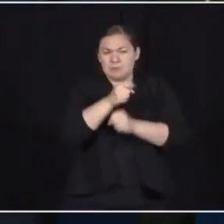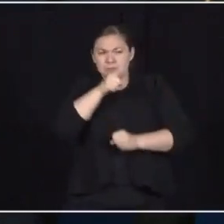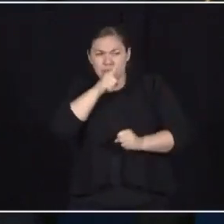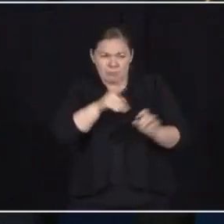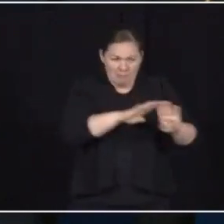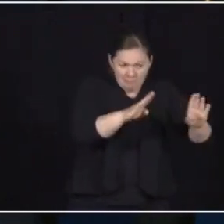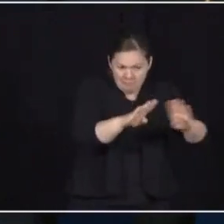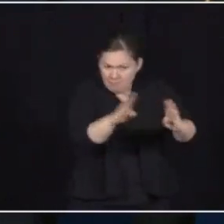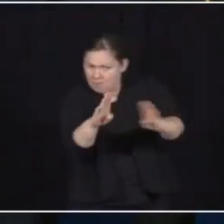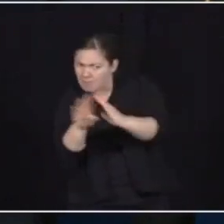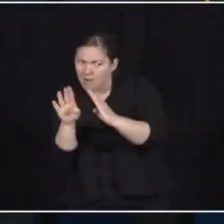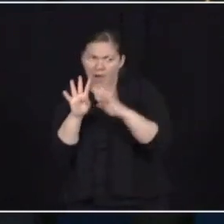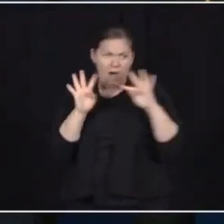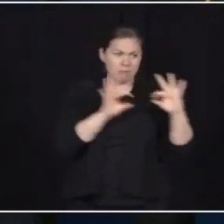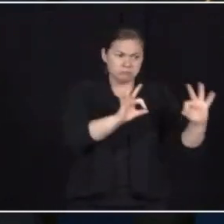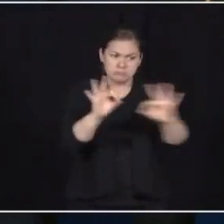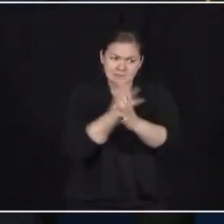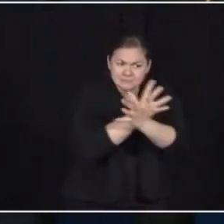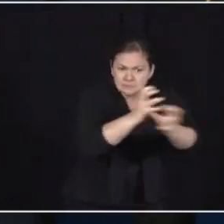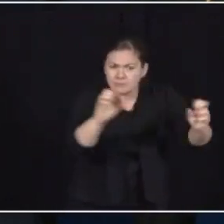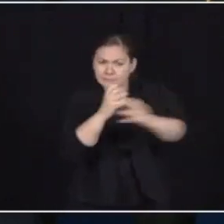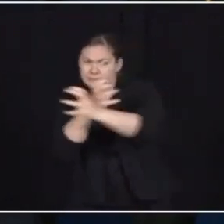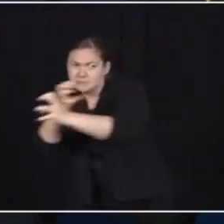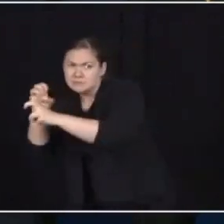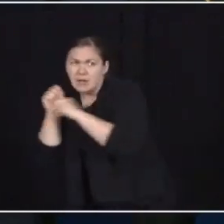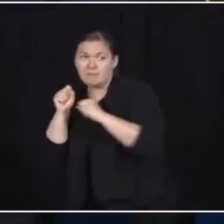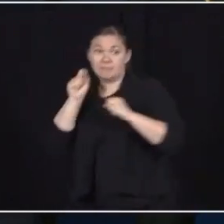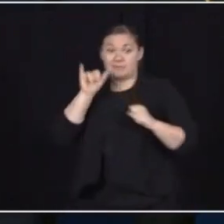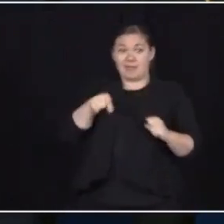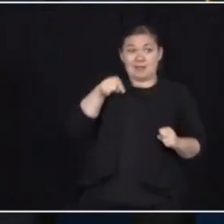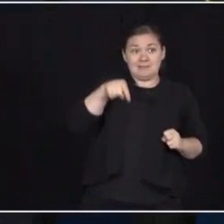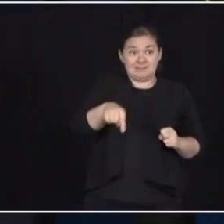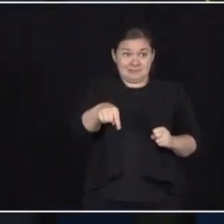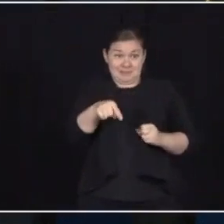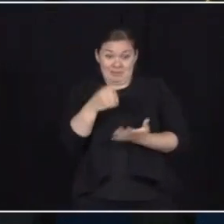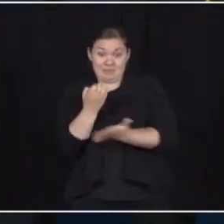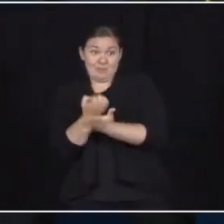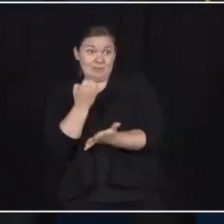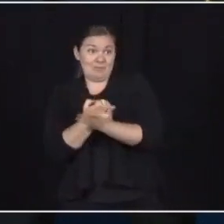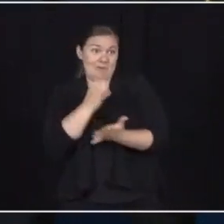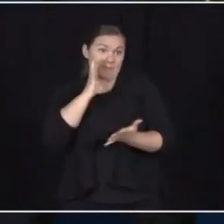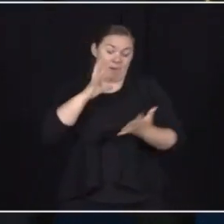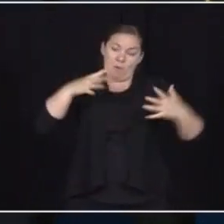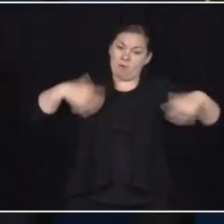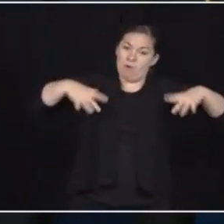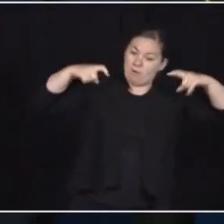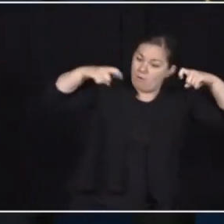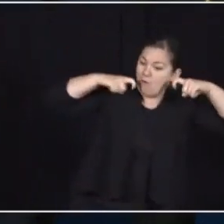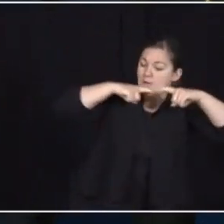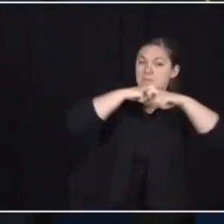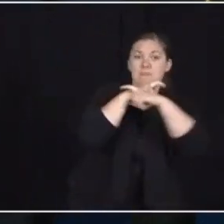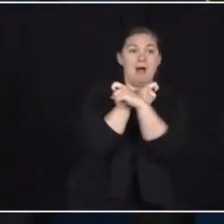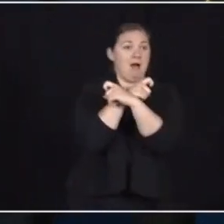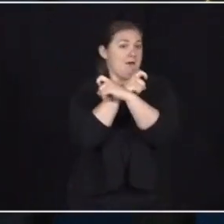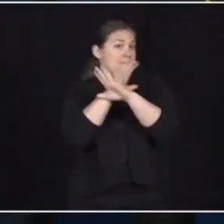While our focus remains on safety reopening the rest of the province, the work of restarting a $700 billion plus economy is understandable complex.